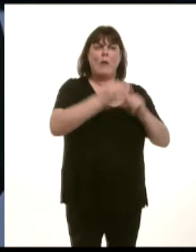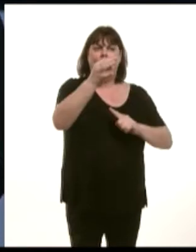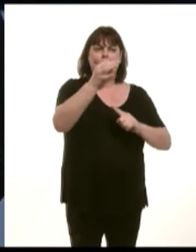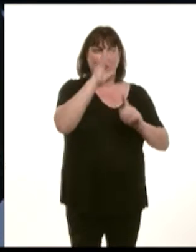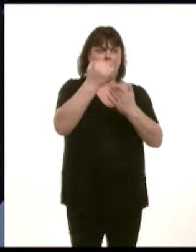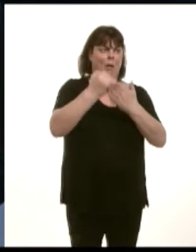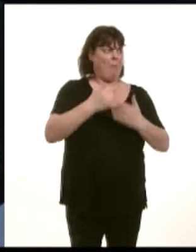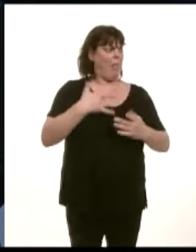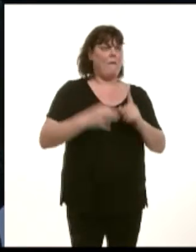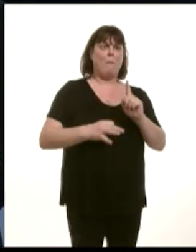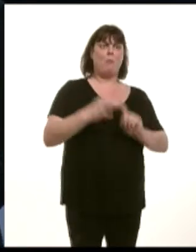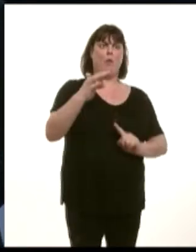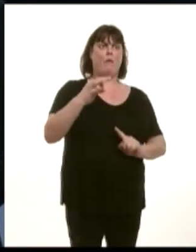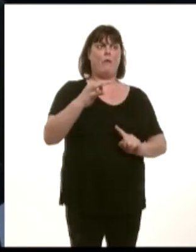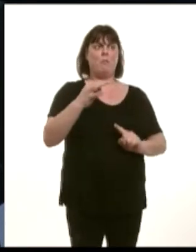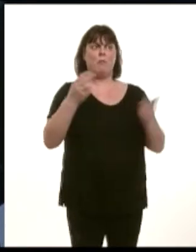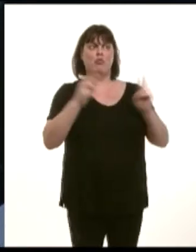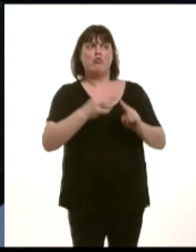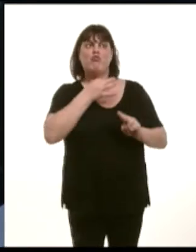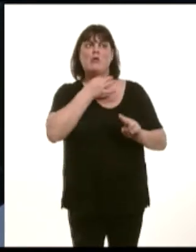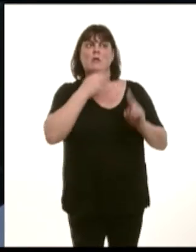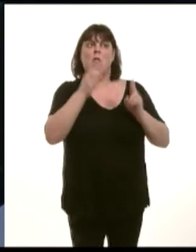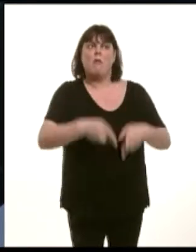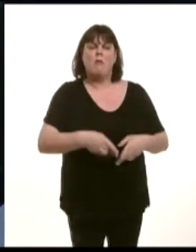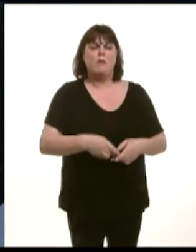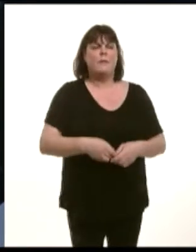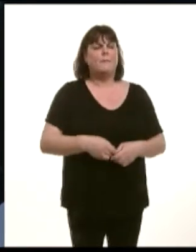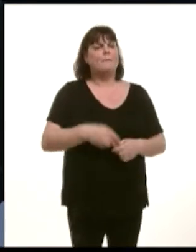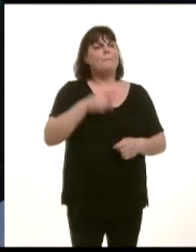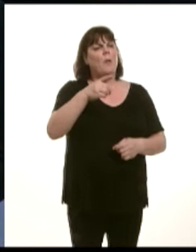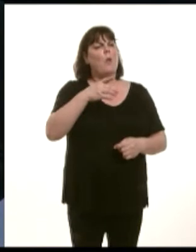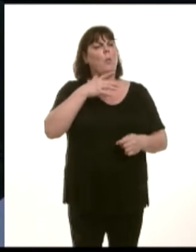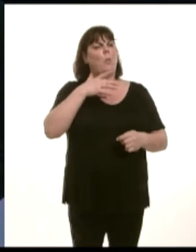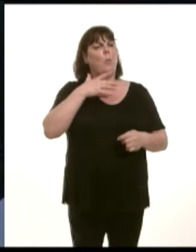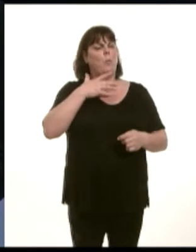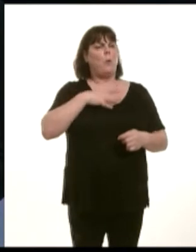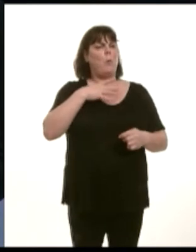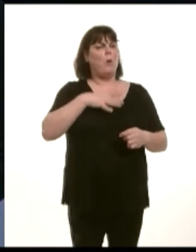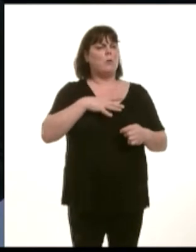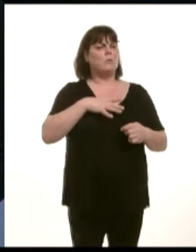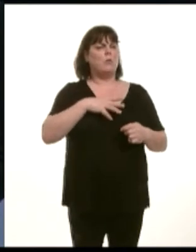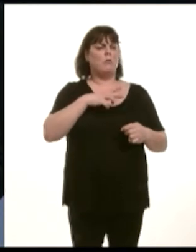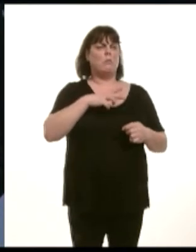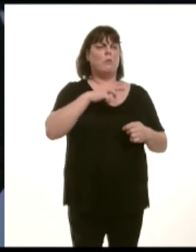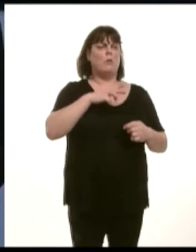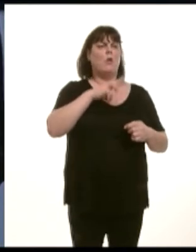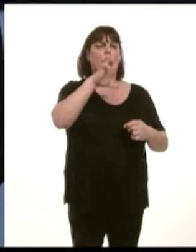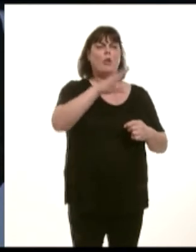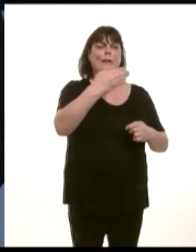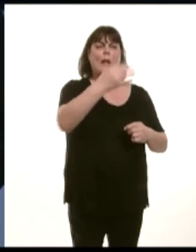Given that such a service has the potential to reduce cardiac mortality by up to 39%,